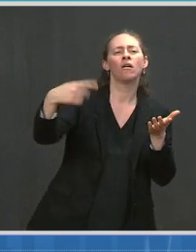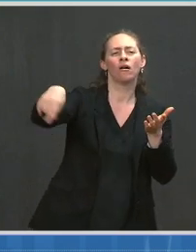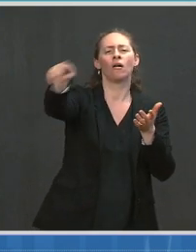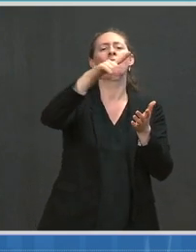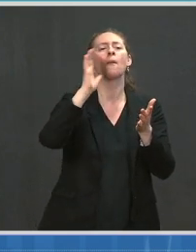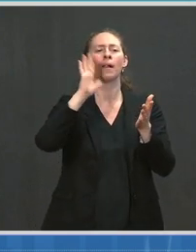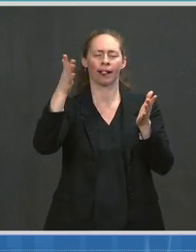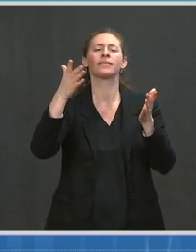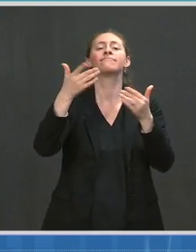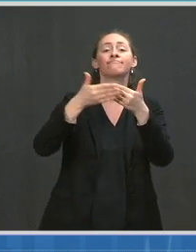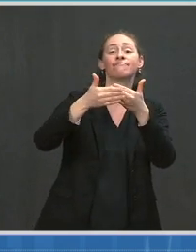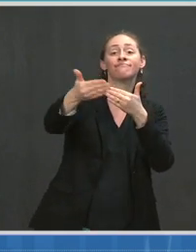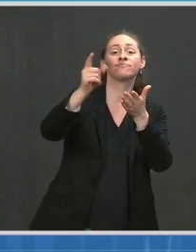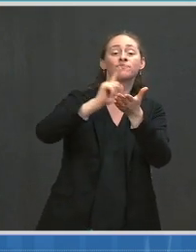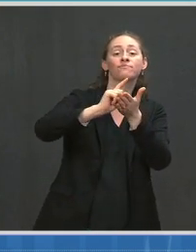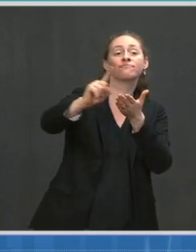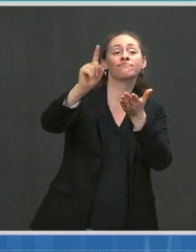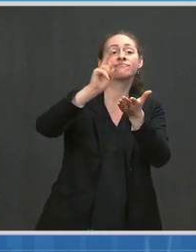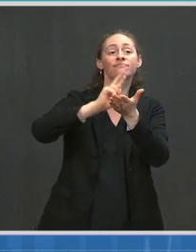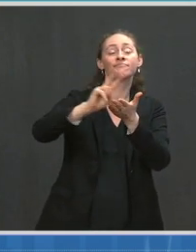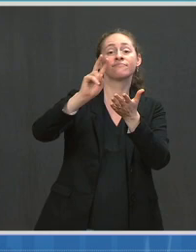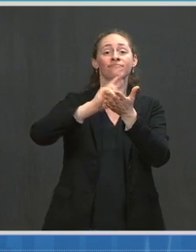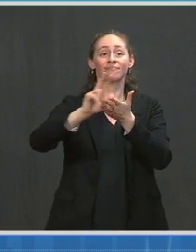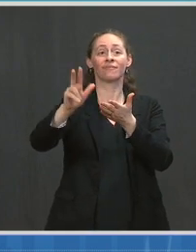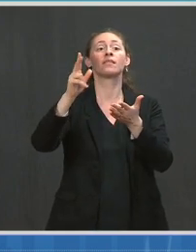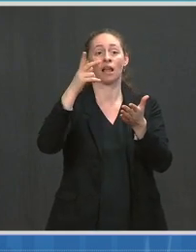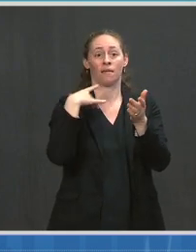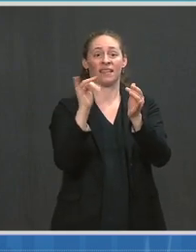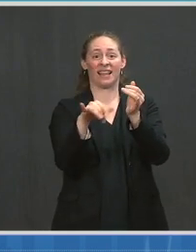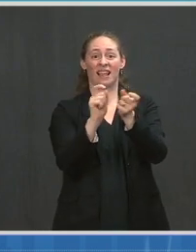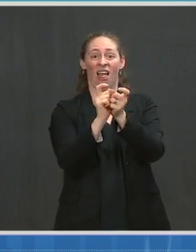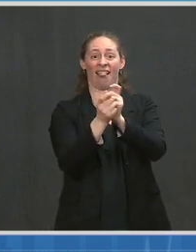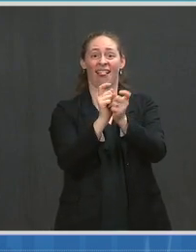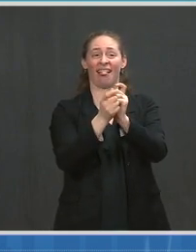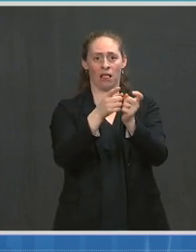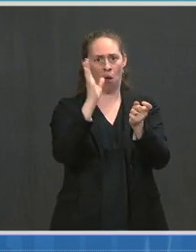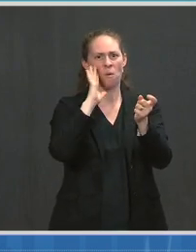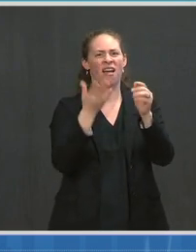and as the percentage goes up that's a reflection that it has the capability to become dominant.